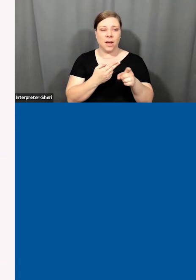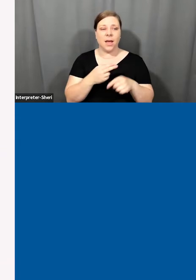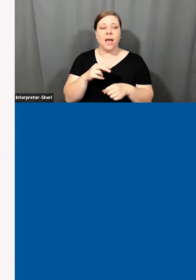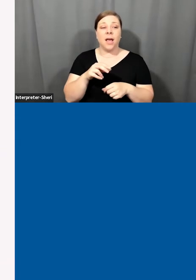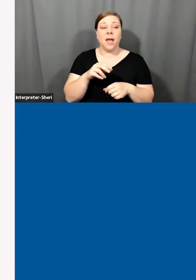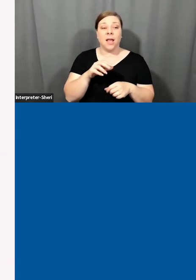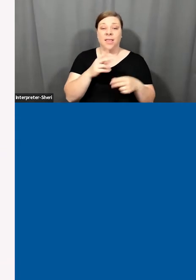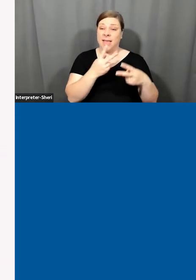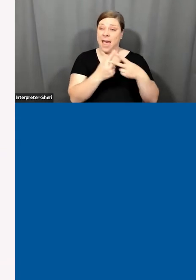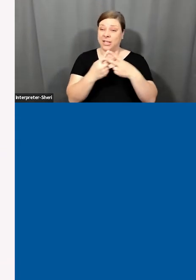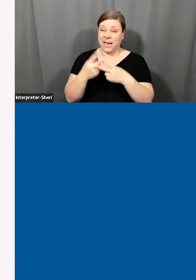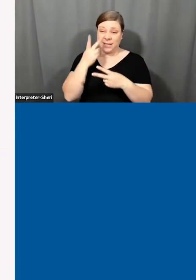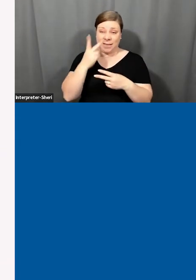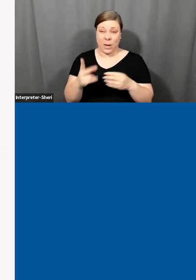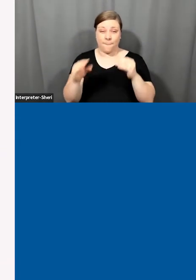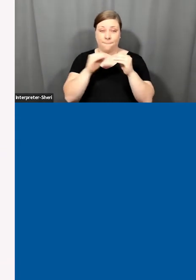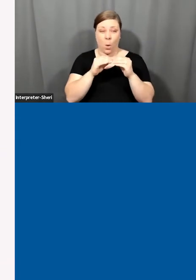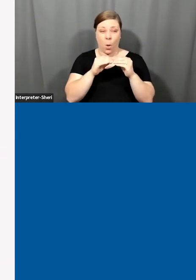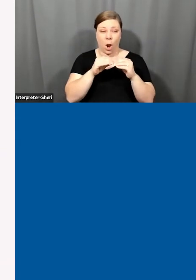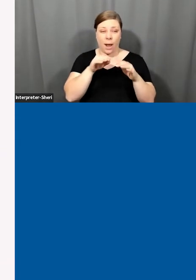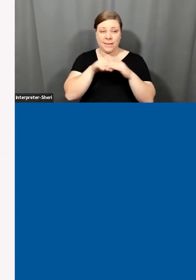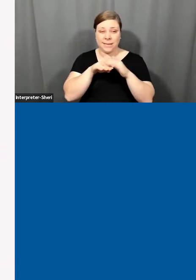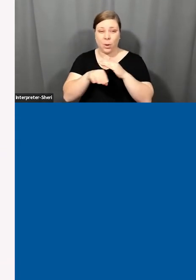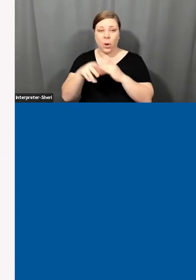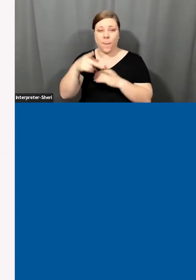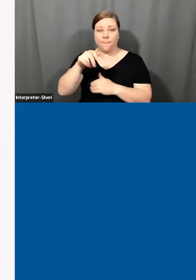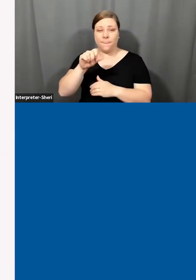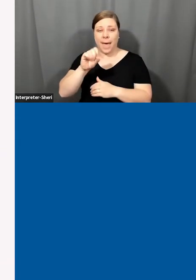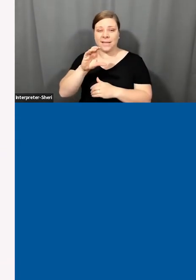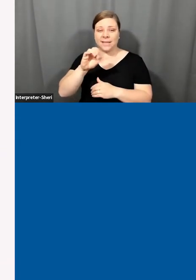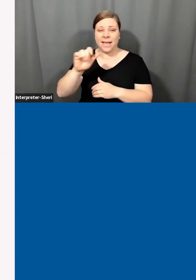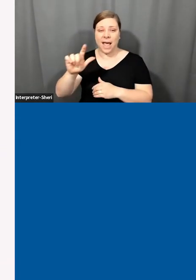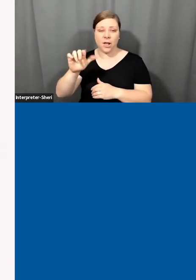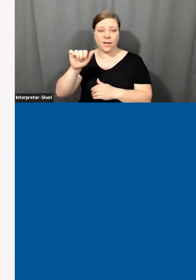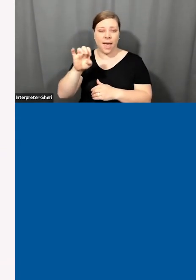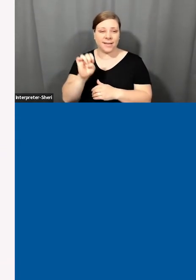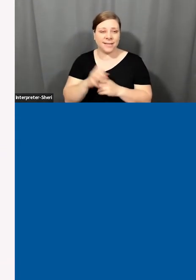and we used more inclusive tags. So I did the hashtag say the word here specifically